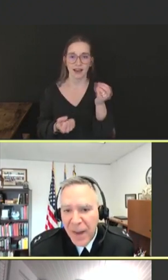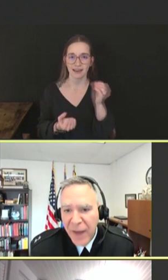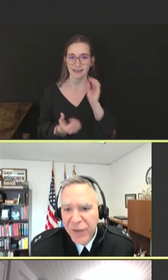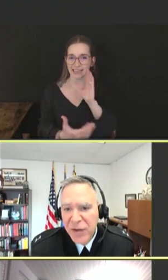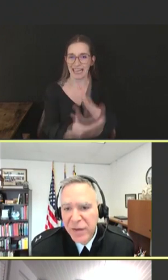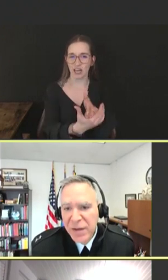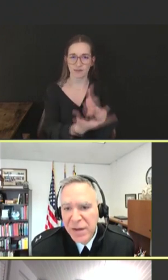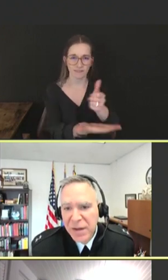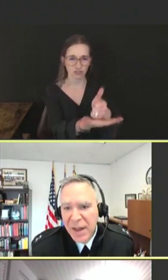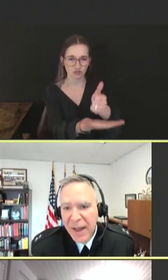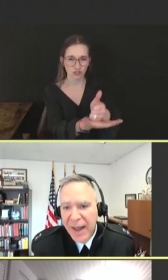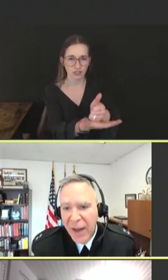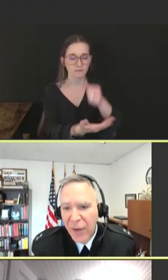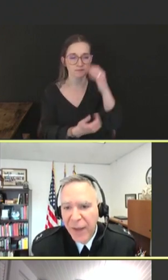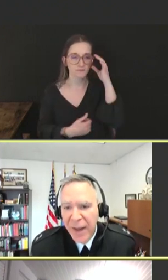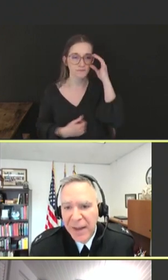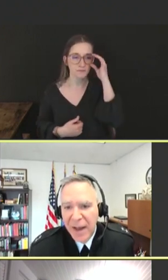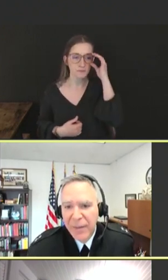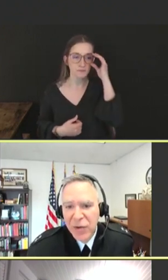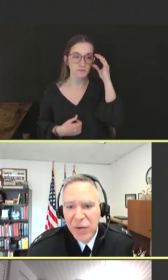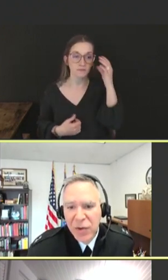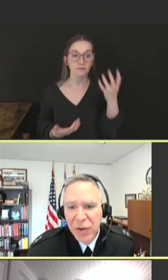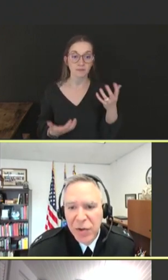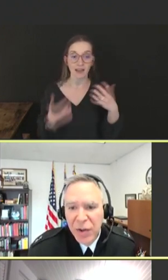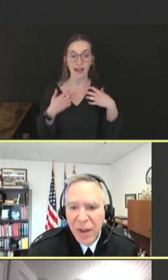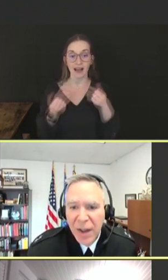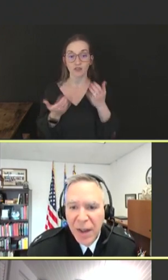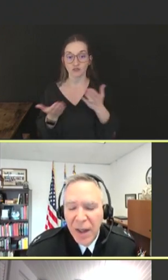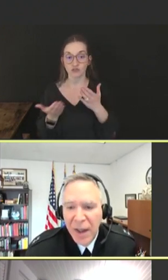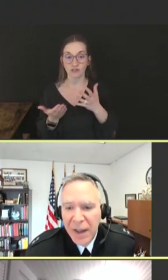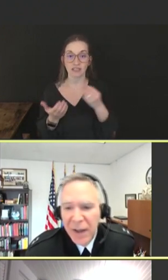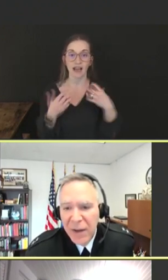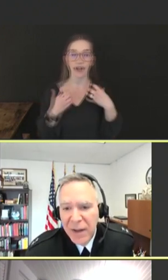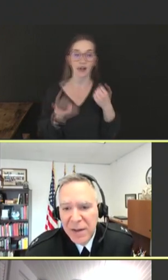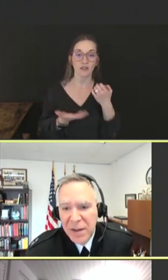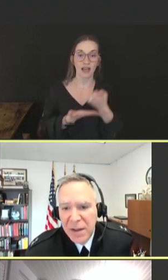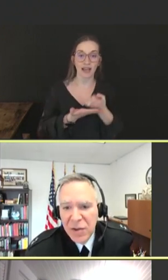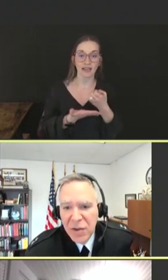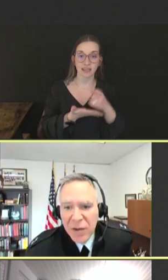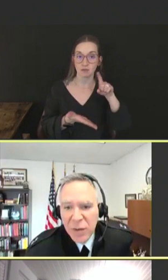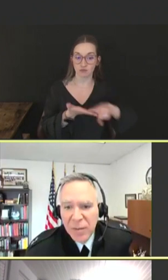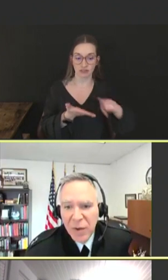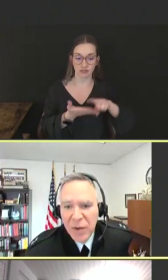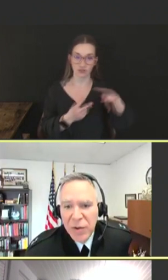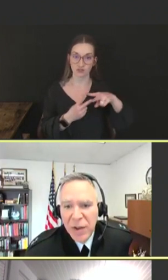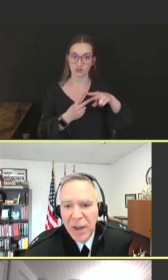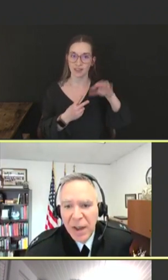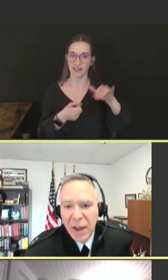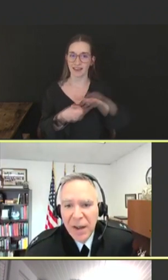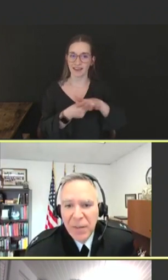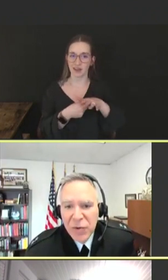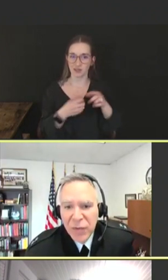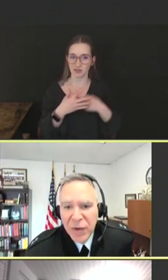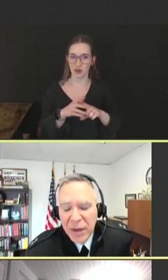health services and health economics research -- an area that's starting to emerge most